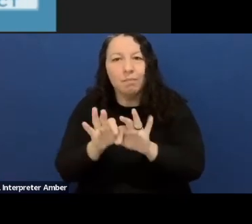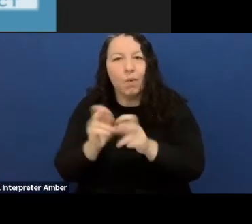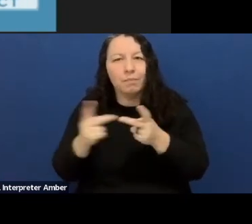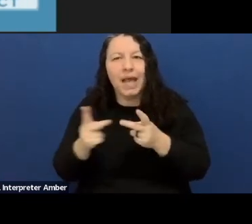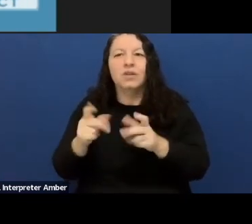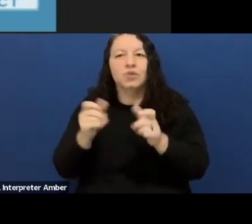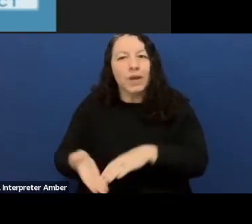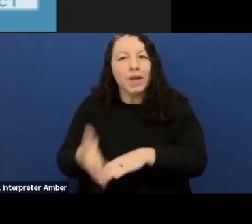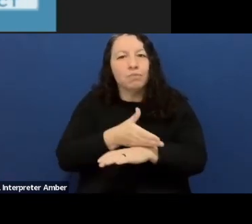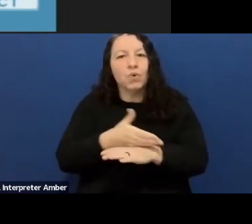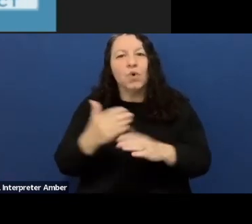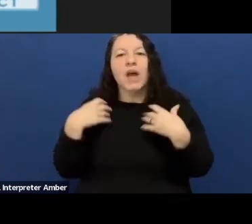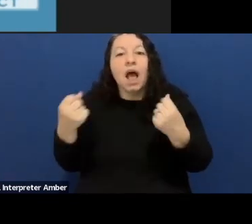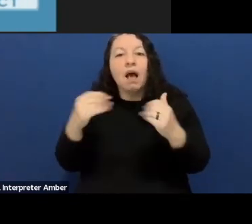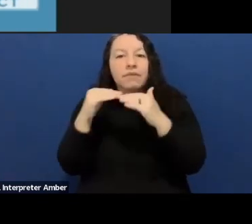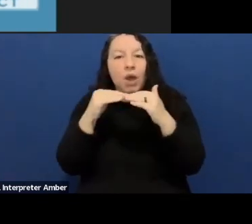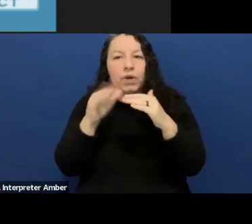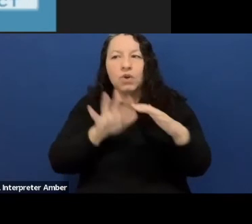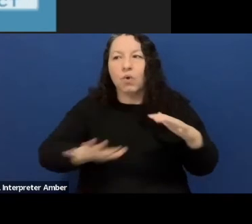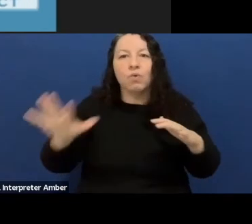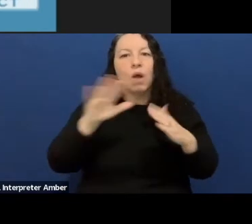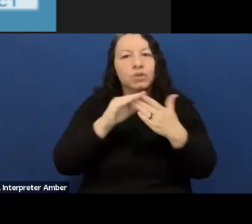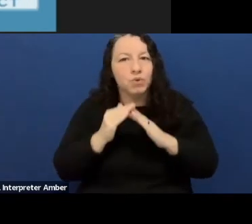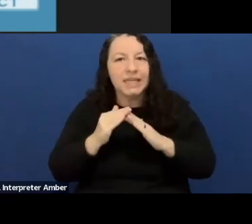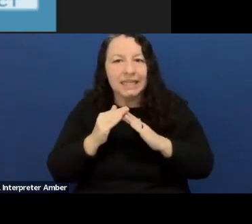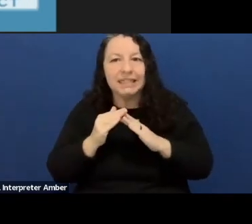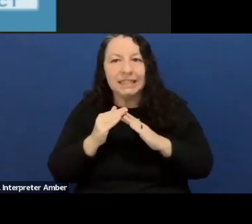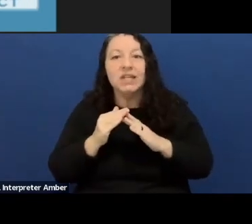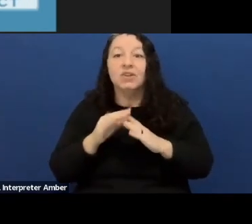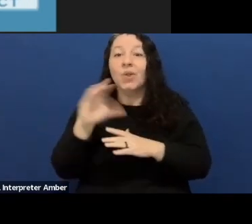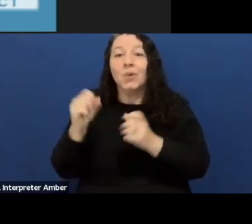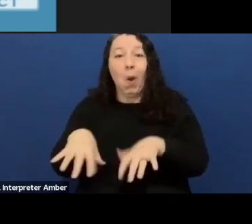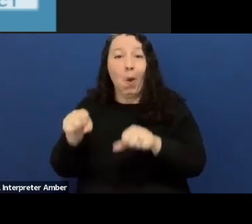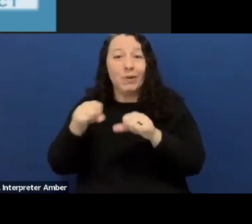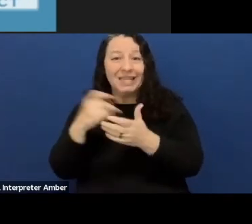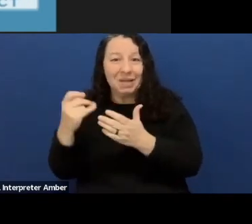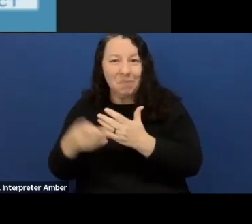possible, is an incubator for big ideas that aim to improve health and health equity across